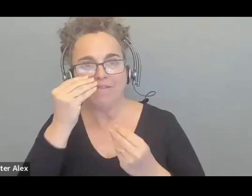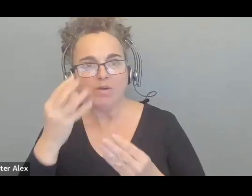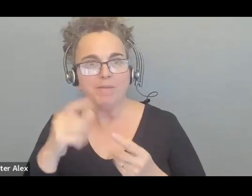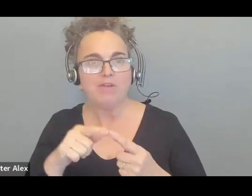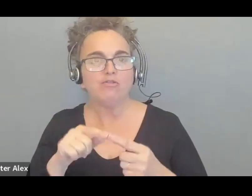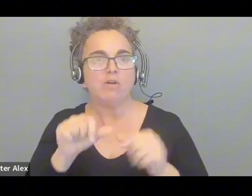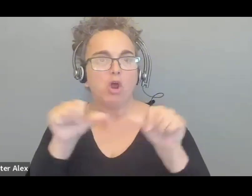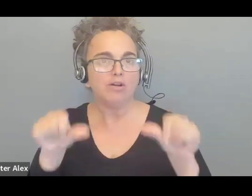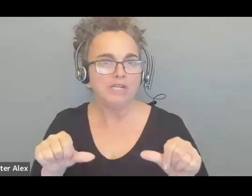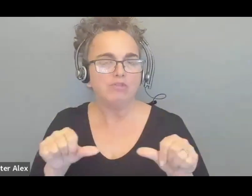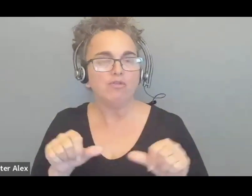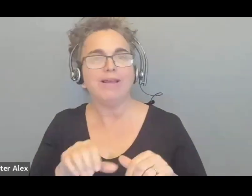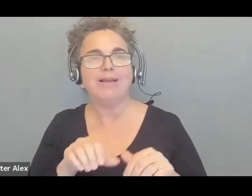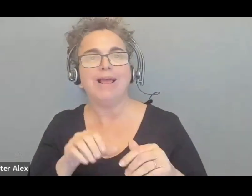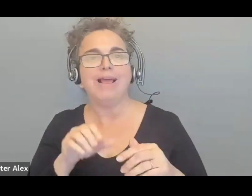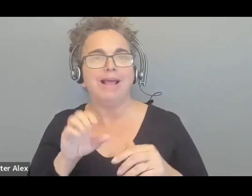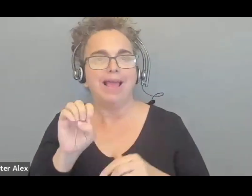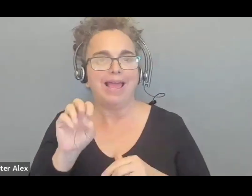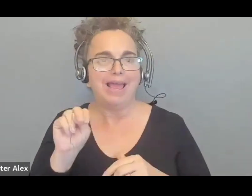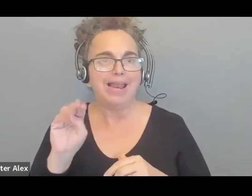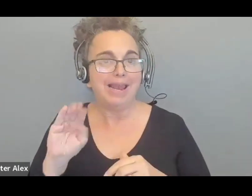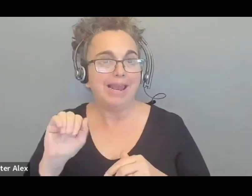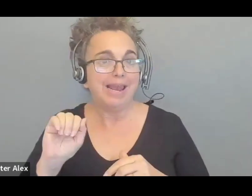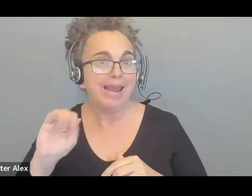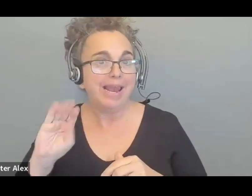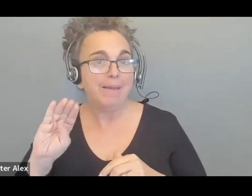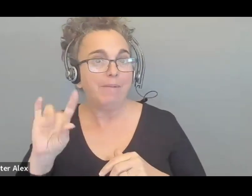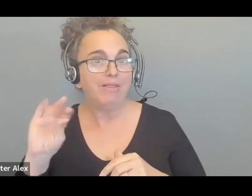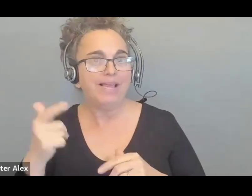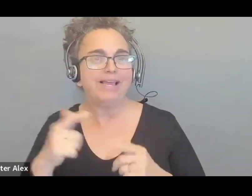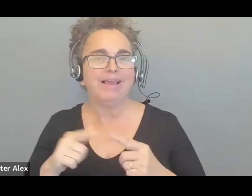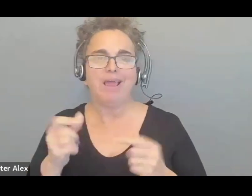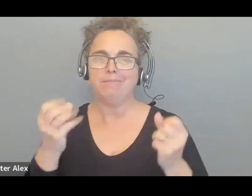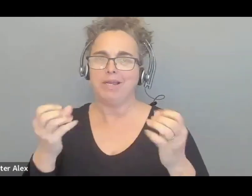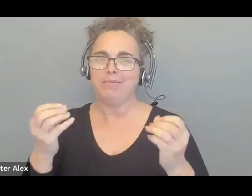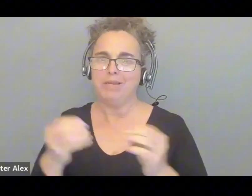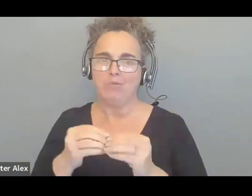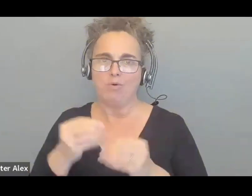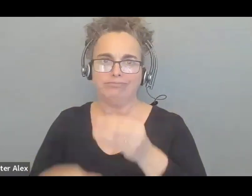M-Enabling, and many more. Last but not least, Tiara McKenzie.